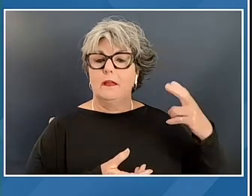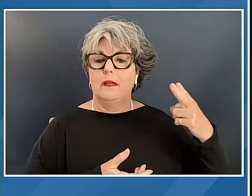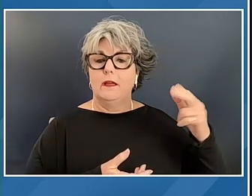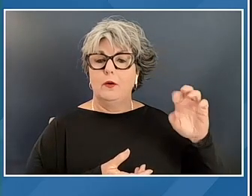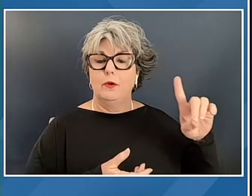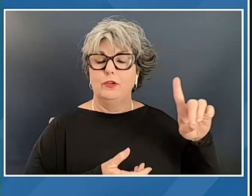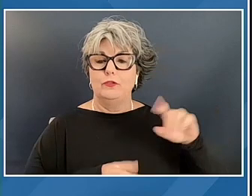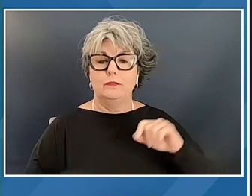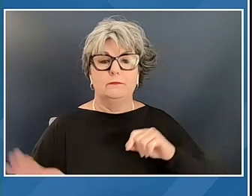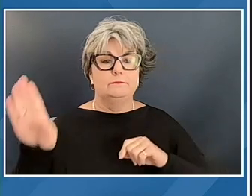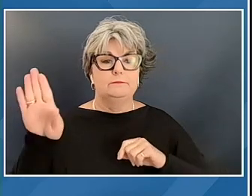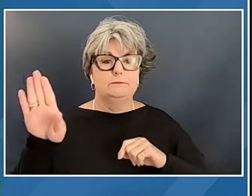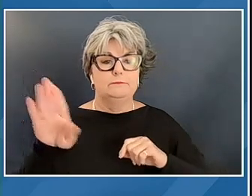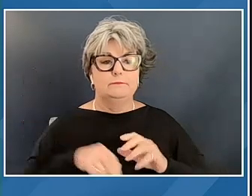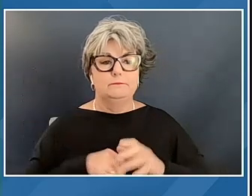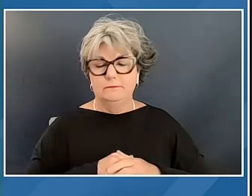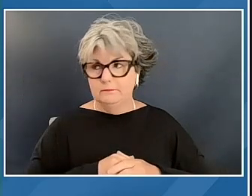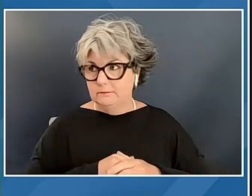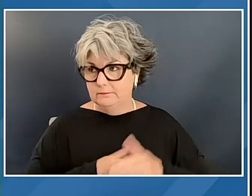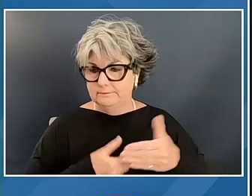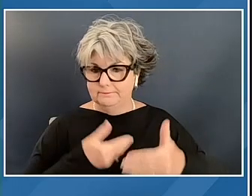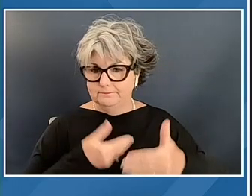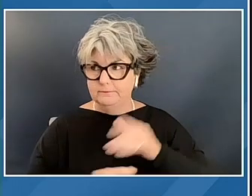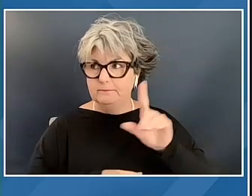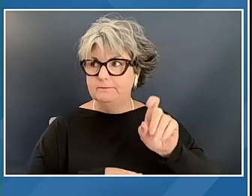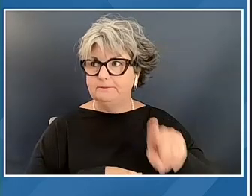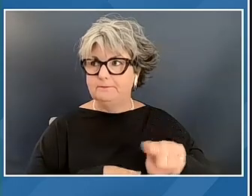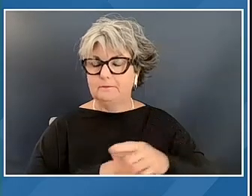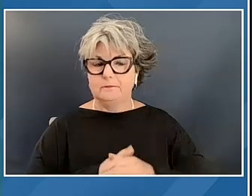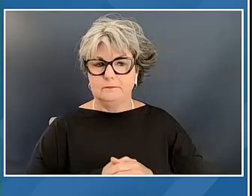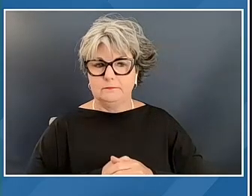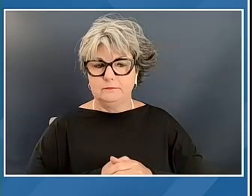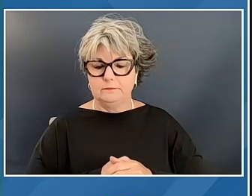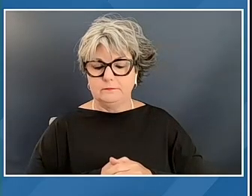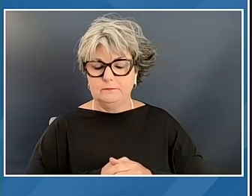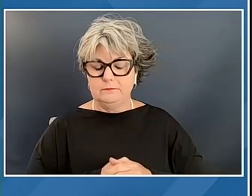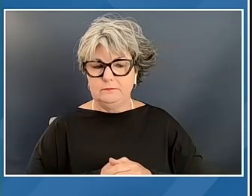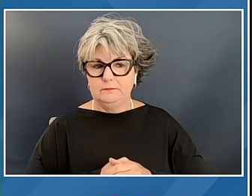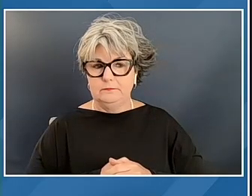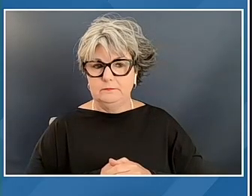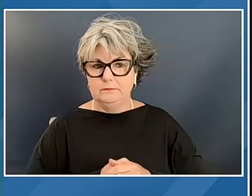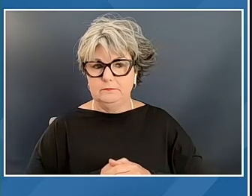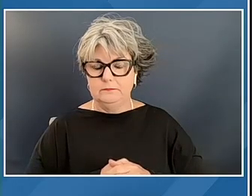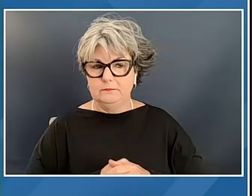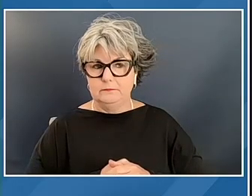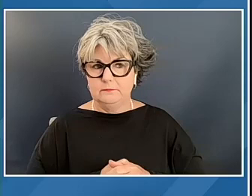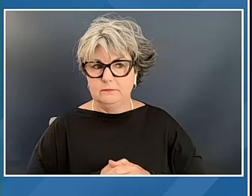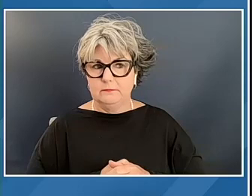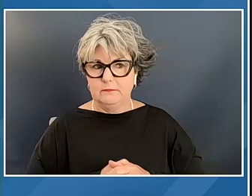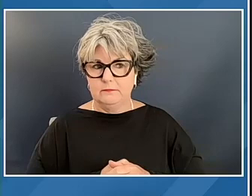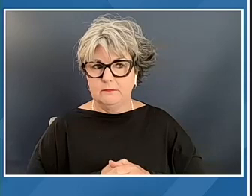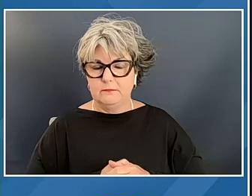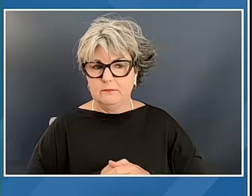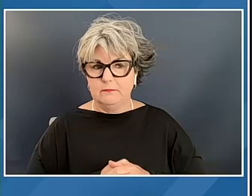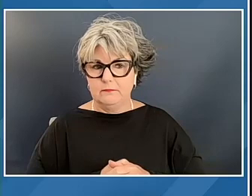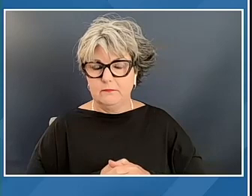Yeah. Just a quick procedural question here. When we have not otherwise specified, do we default to Roberts rules